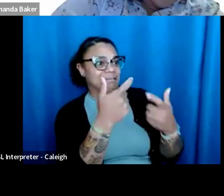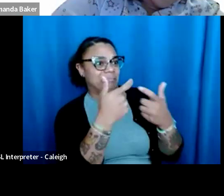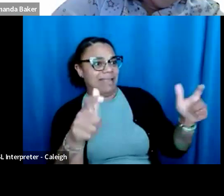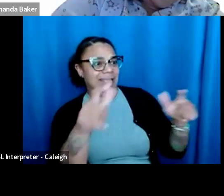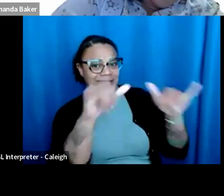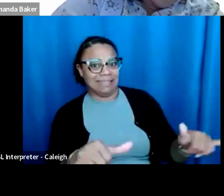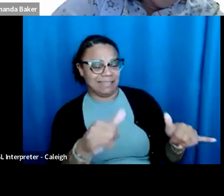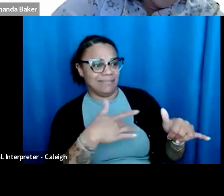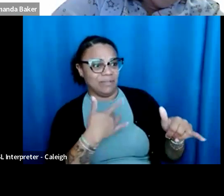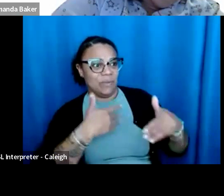and you're one little person.